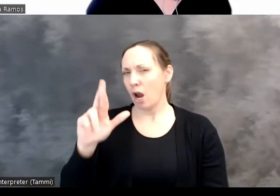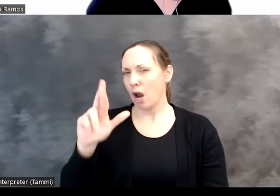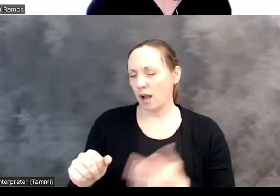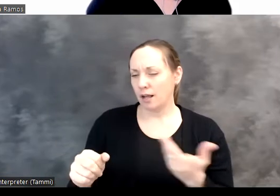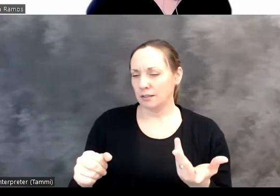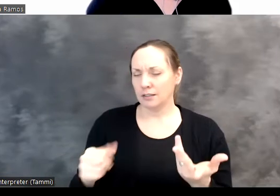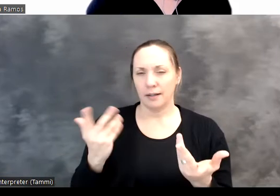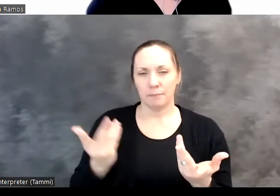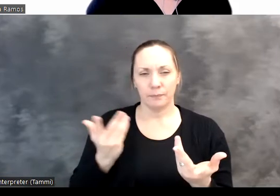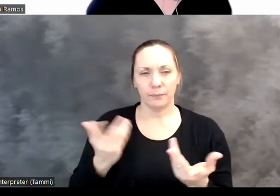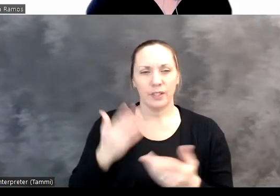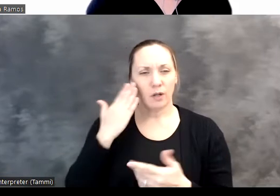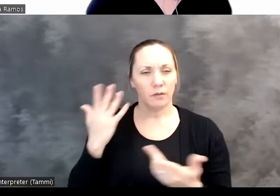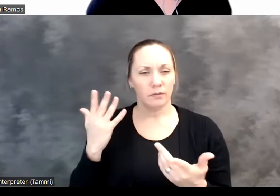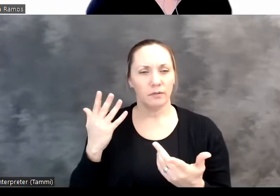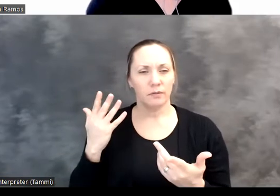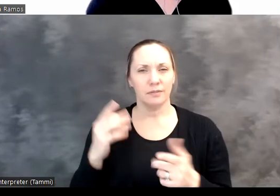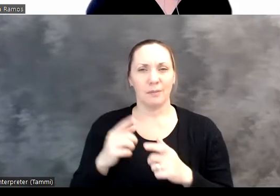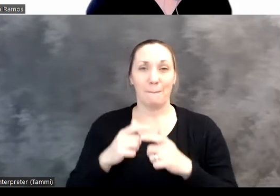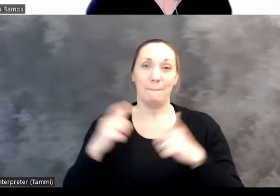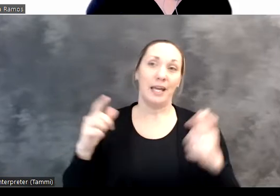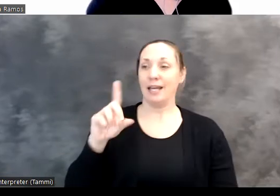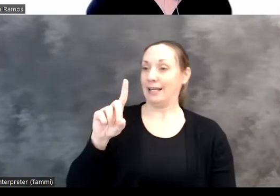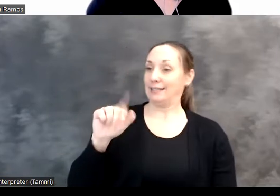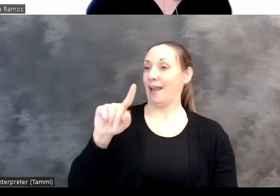enough to through newer methods like you